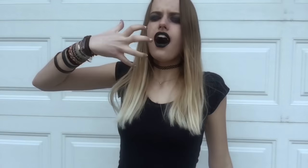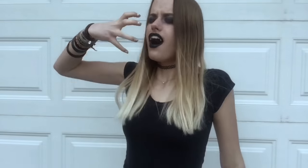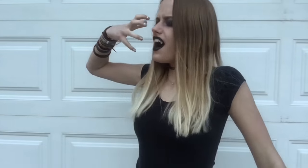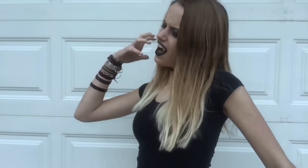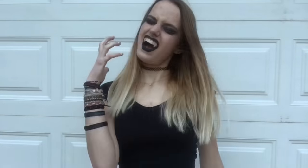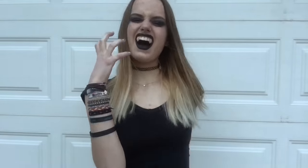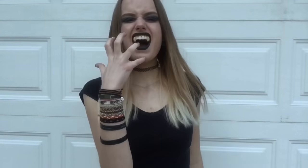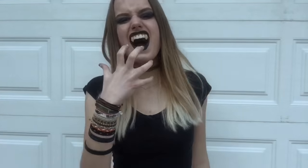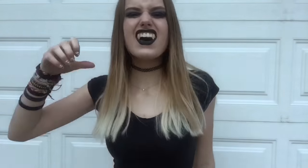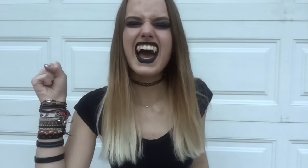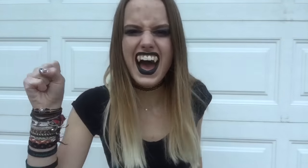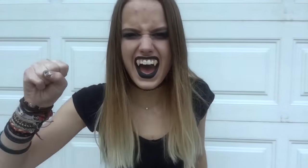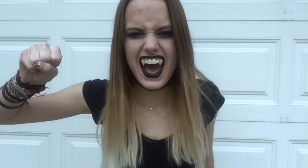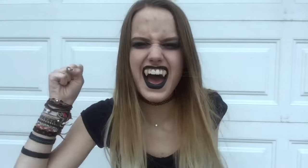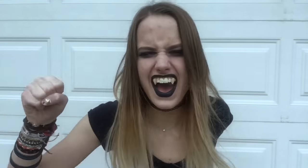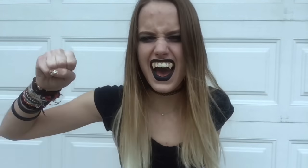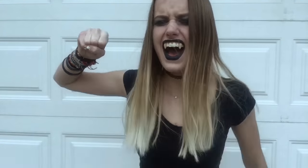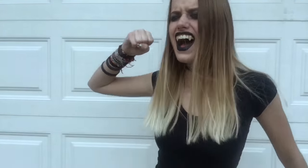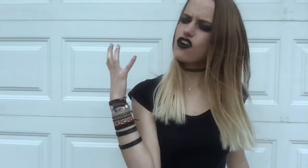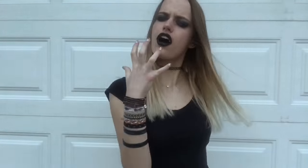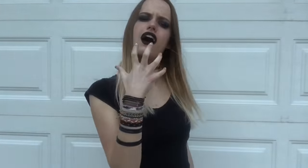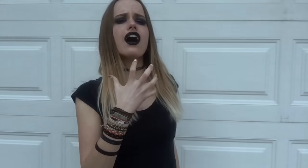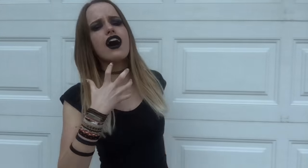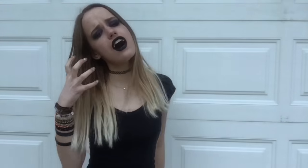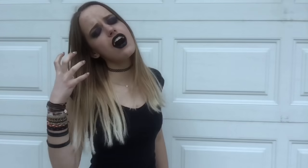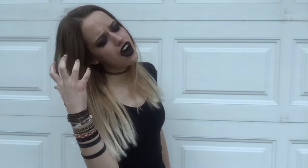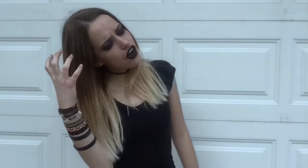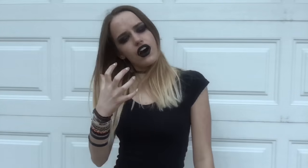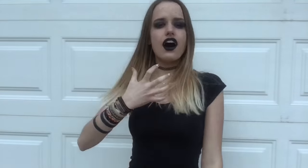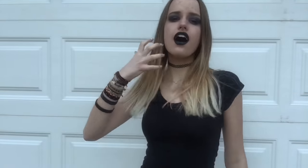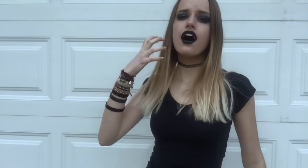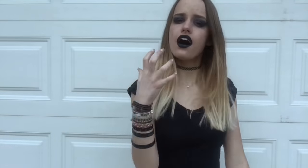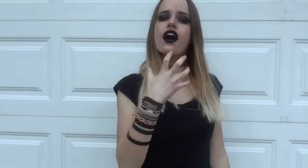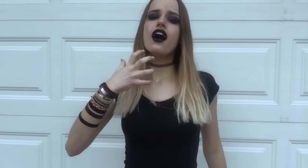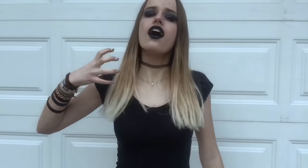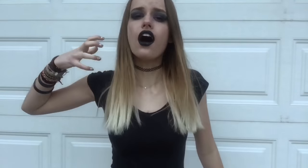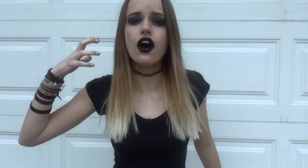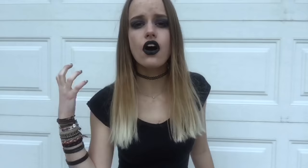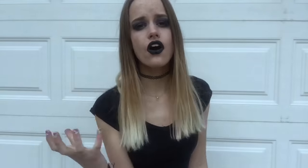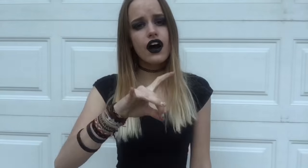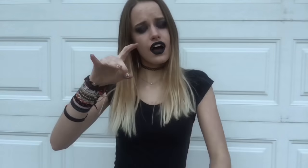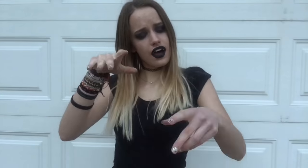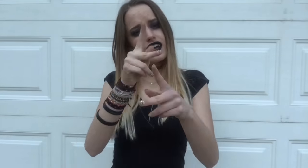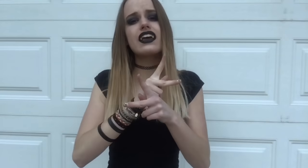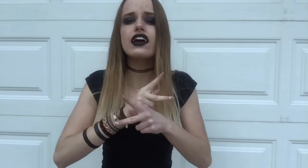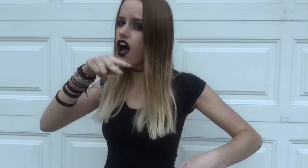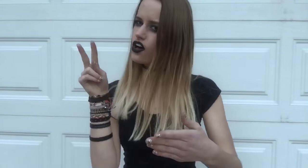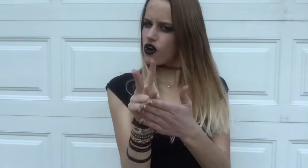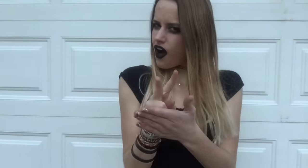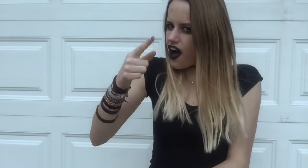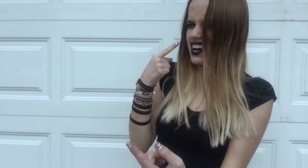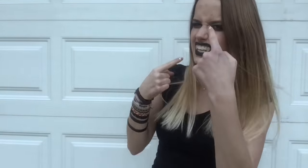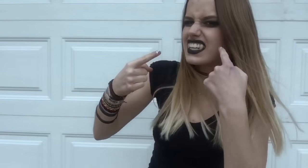oh, oh yeah! Woah, oh (finders keepers, loser weepers)